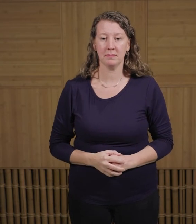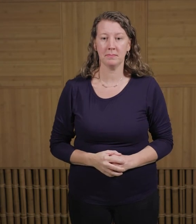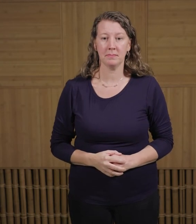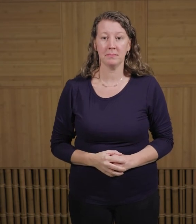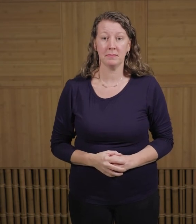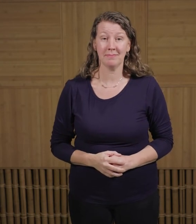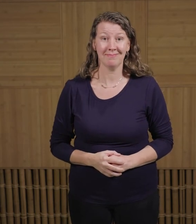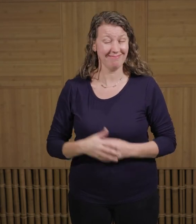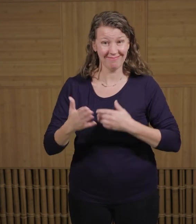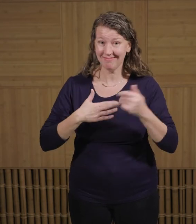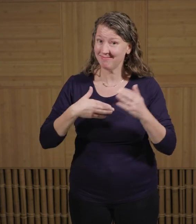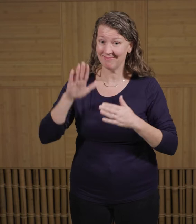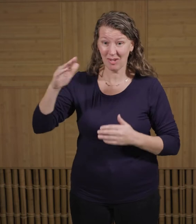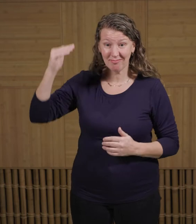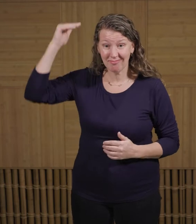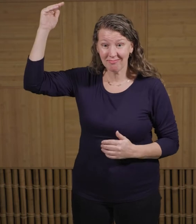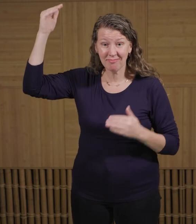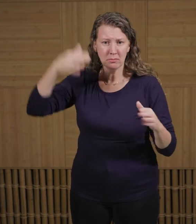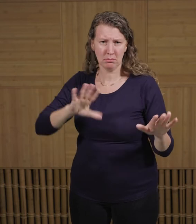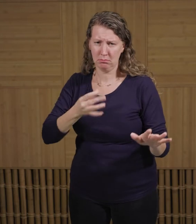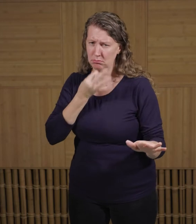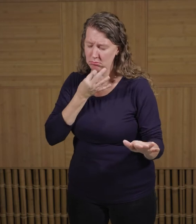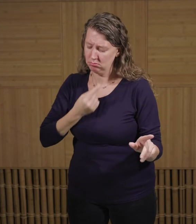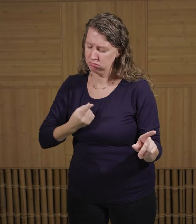Even with their size, ostriches are able to reach impressive speeds